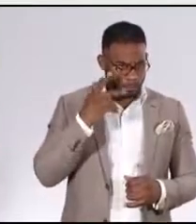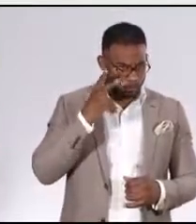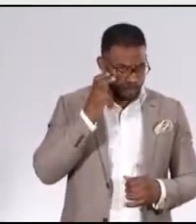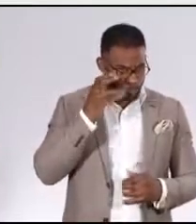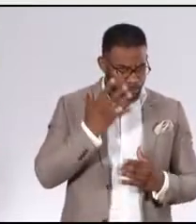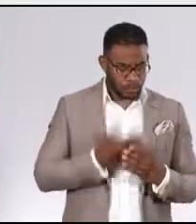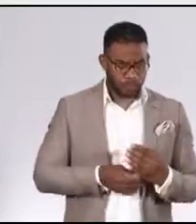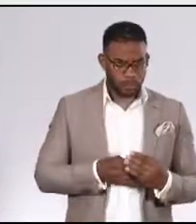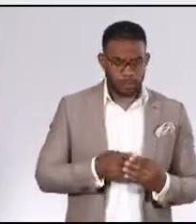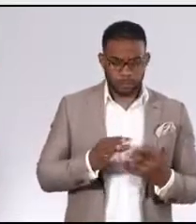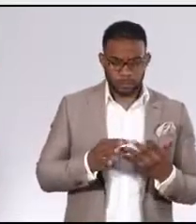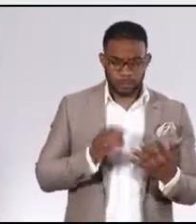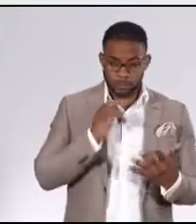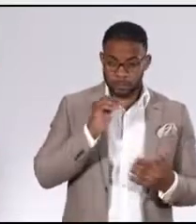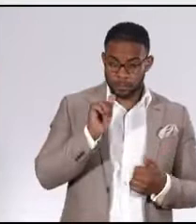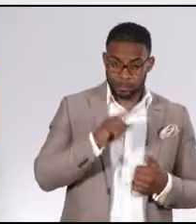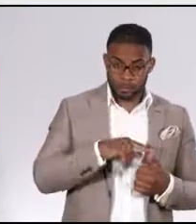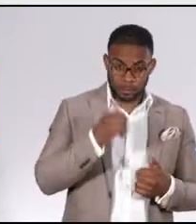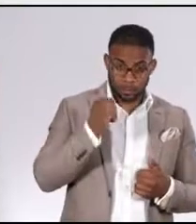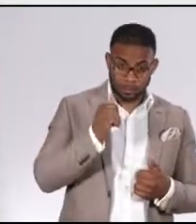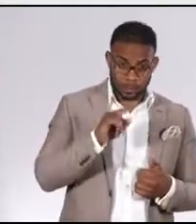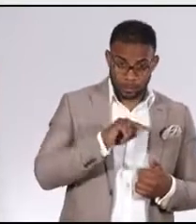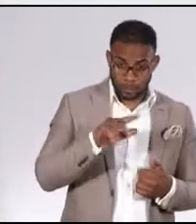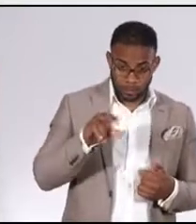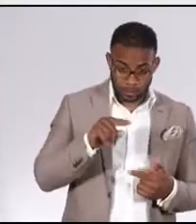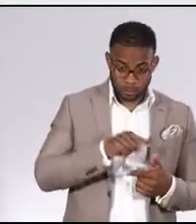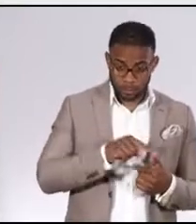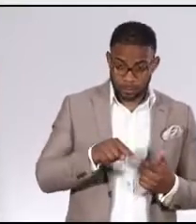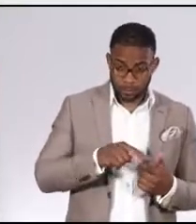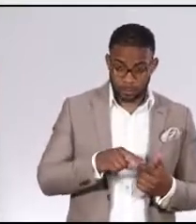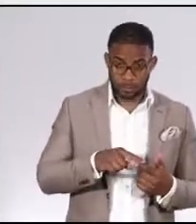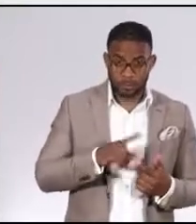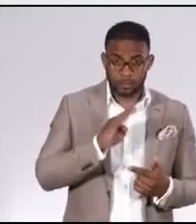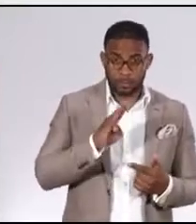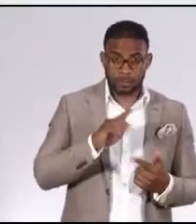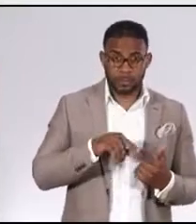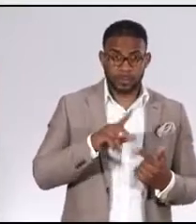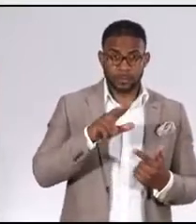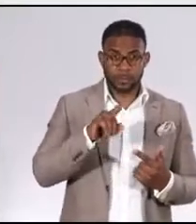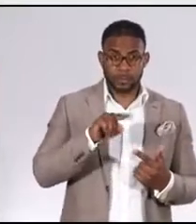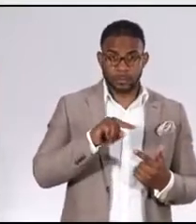The options are a 18 to 30 years of age, be 31 to 50 years of age,